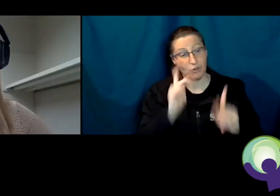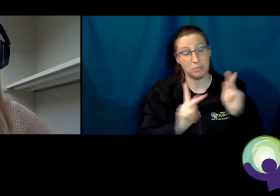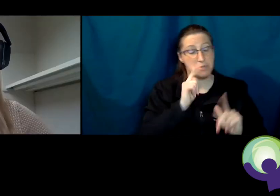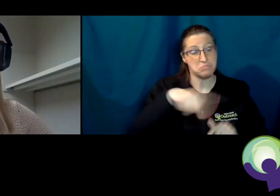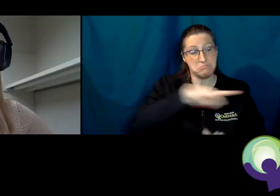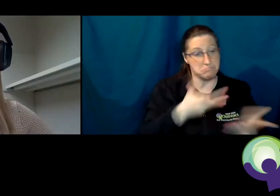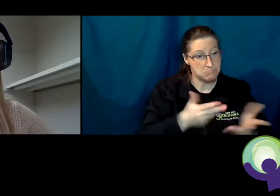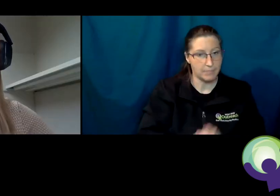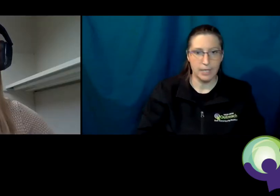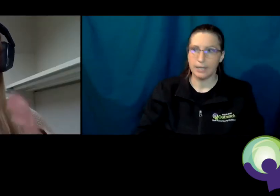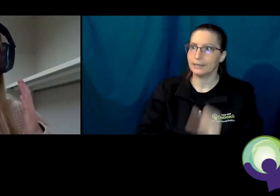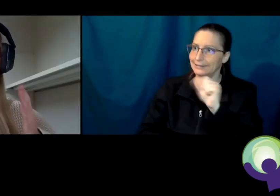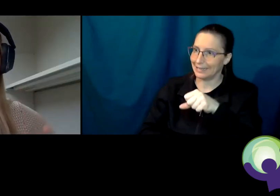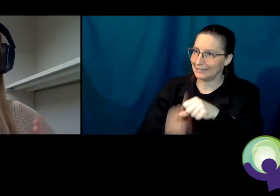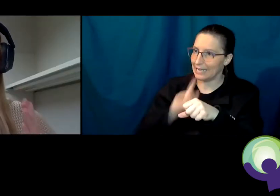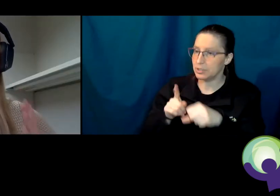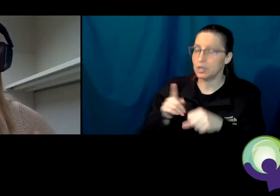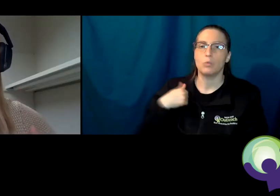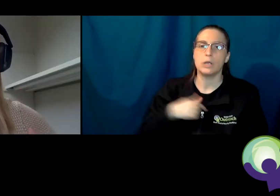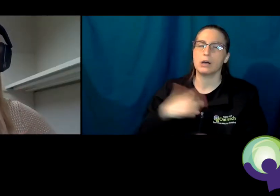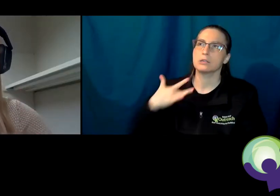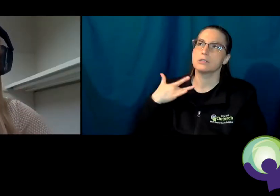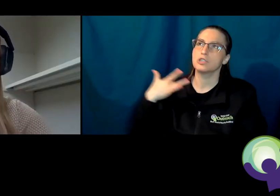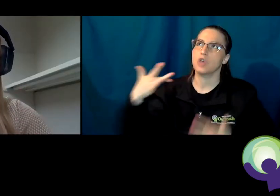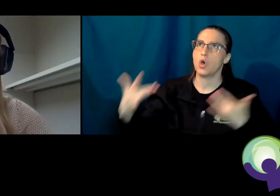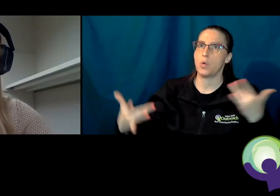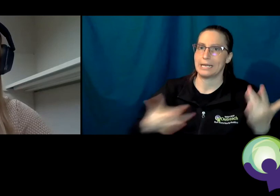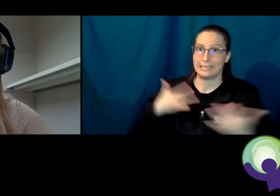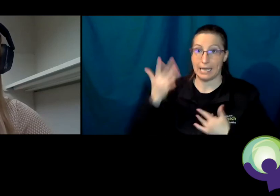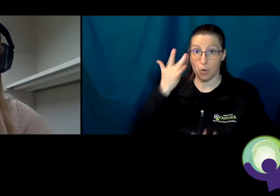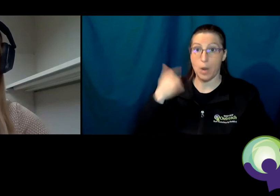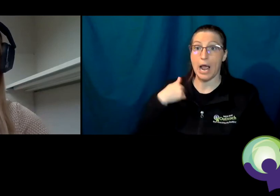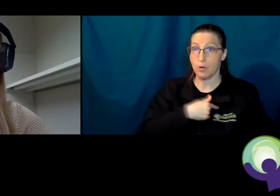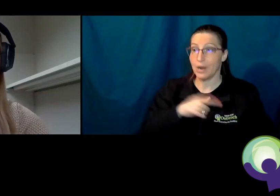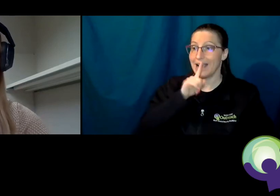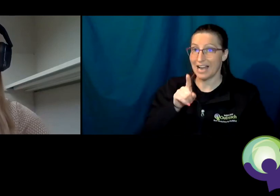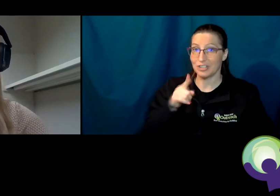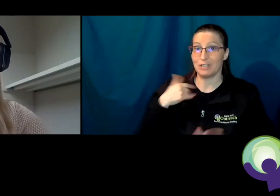Jordenne: Yeah, absolutely. We are so excited because we are actually in the recruitment process right now